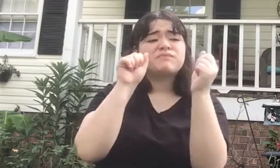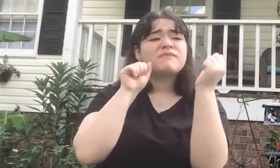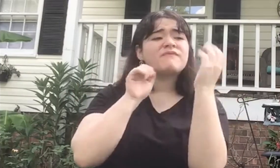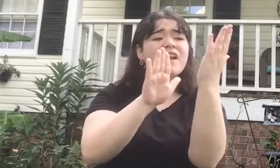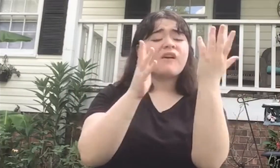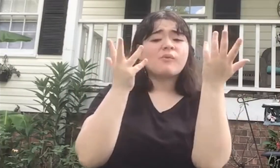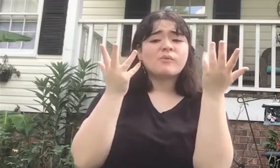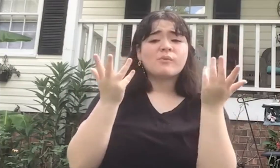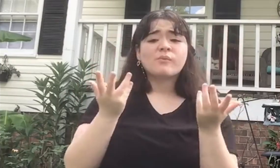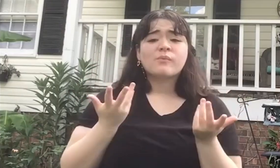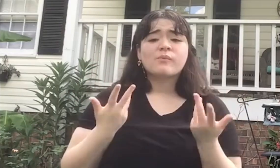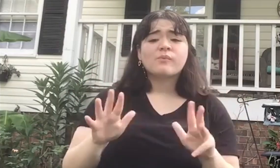Now you're faced with